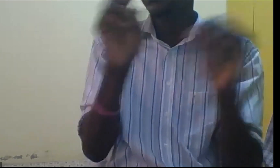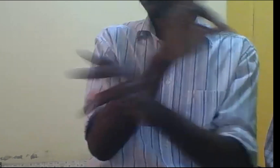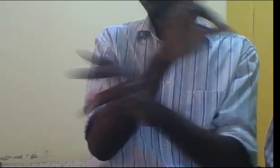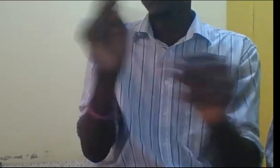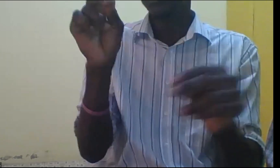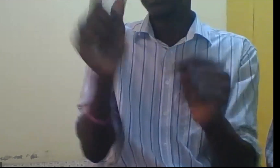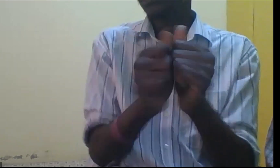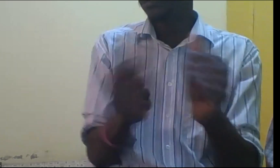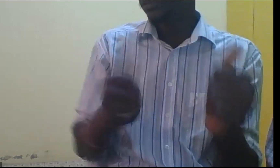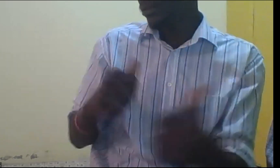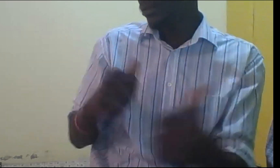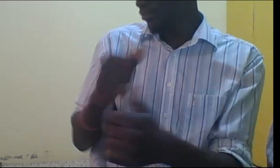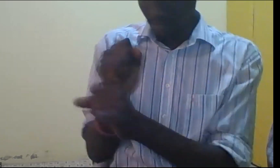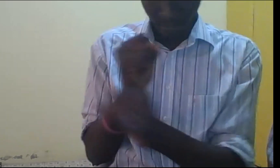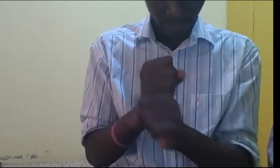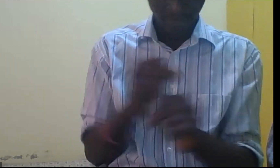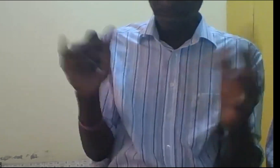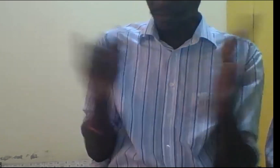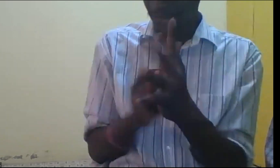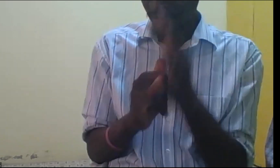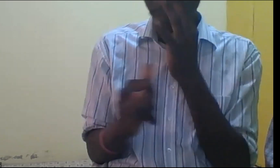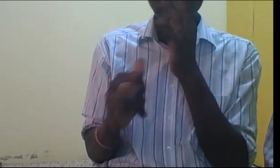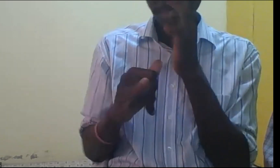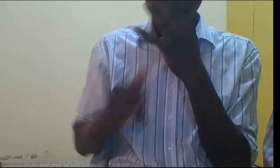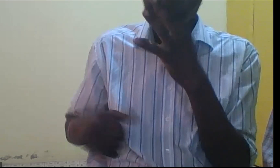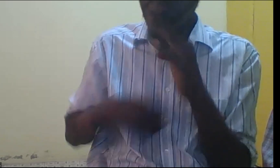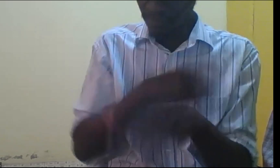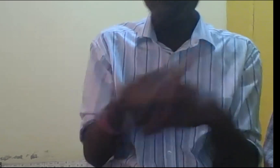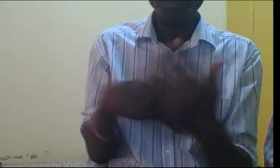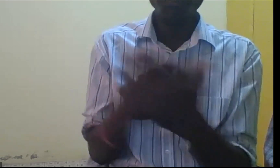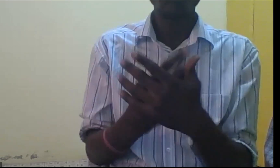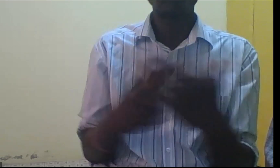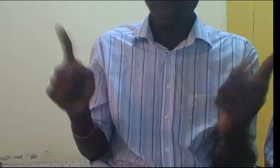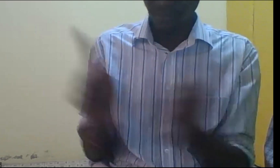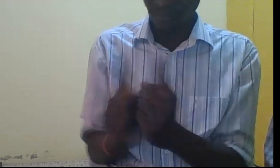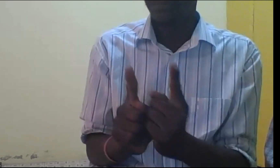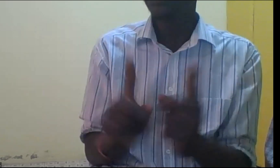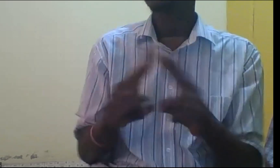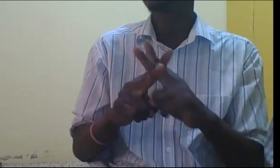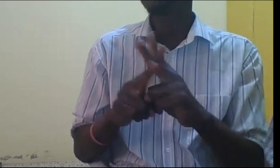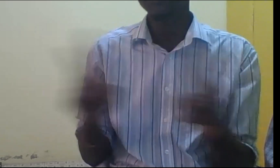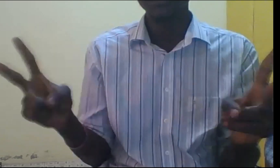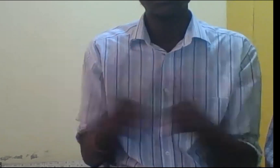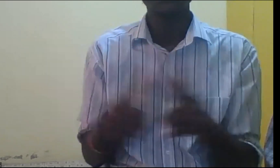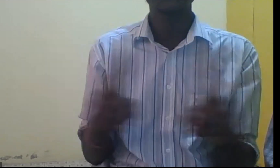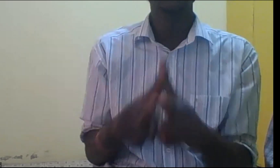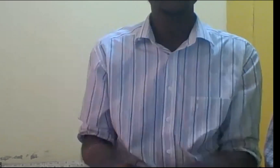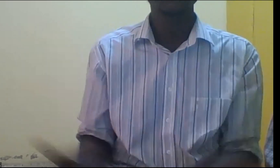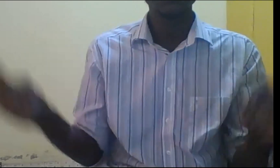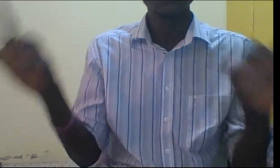But it doesn't seem practical, making sure that we tell all our needs to meet their needs is very important. Yeah, I mean, the media wants. It's very, very important.